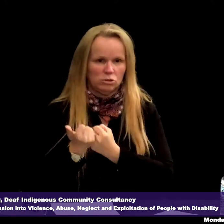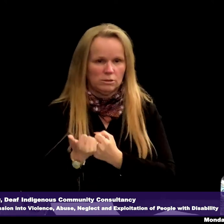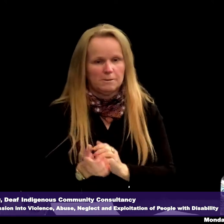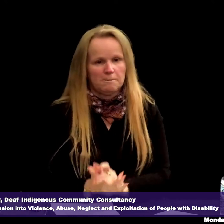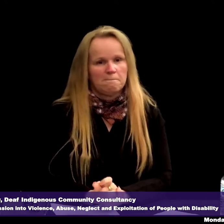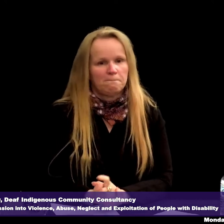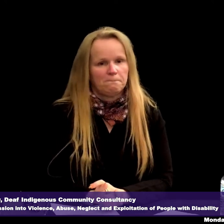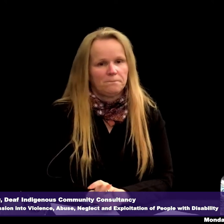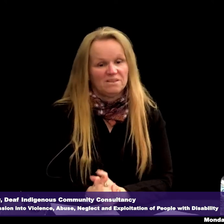services and support.